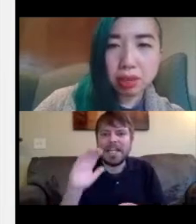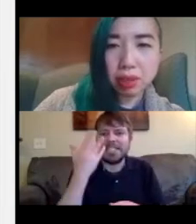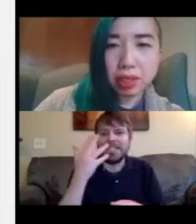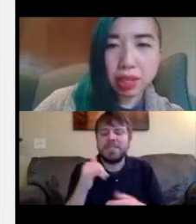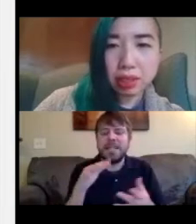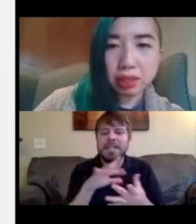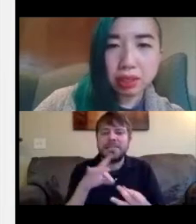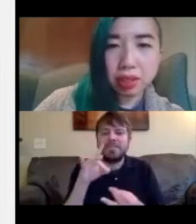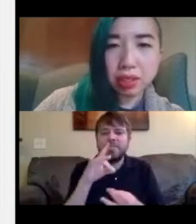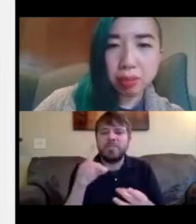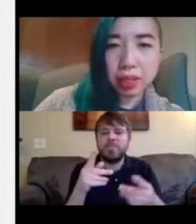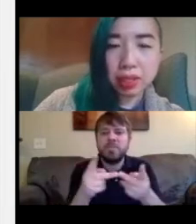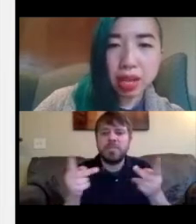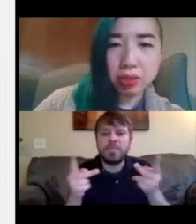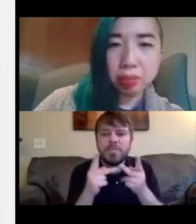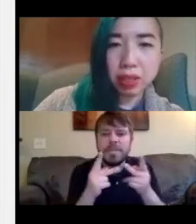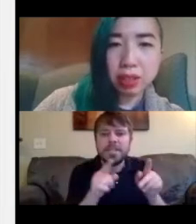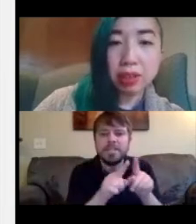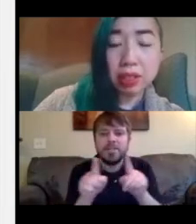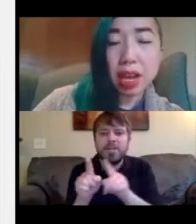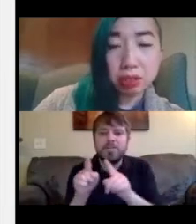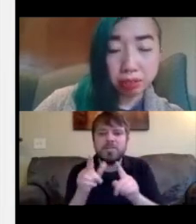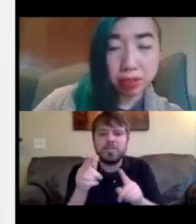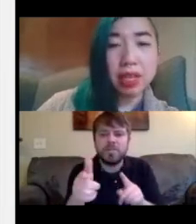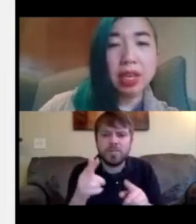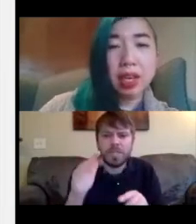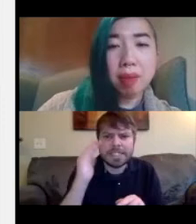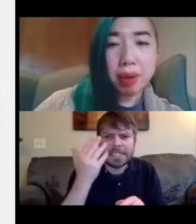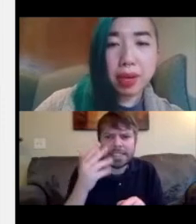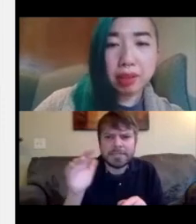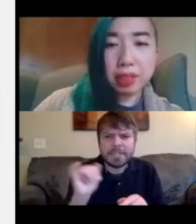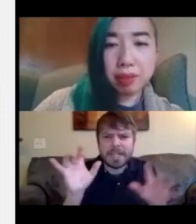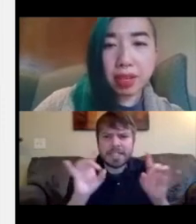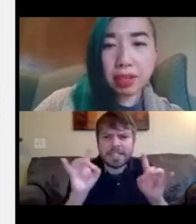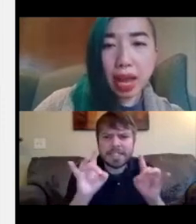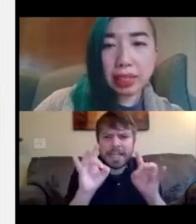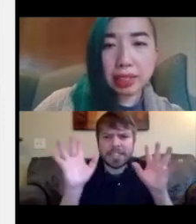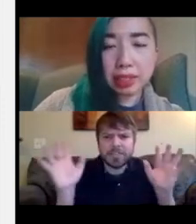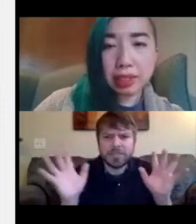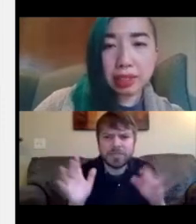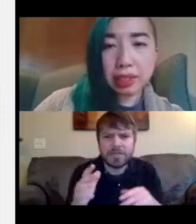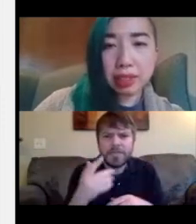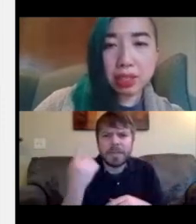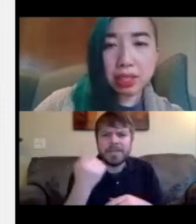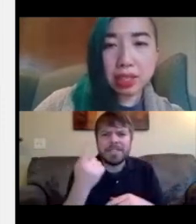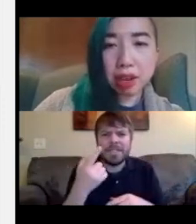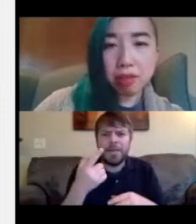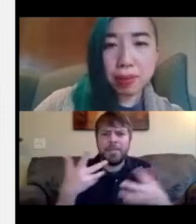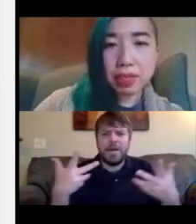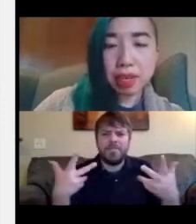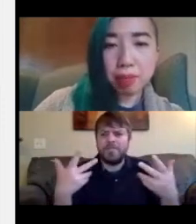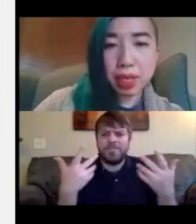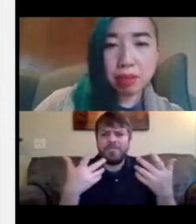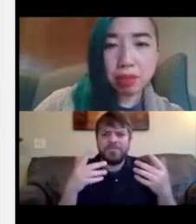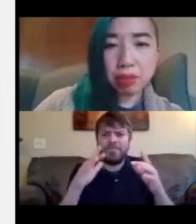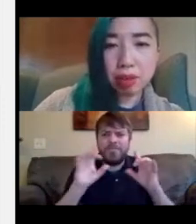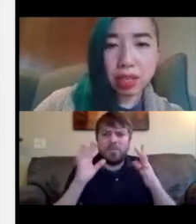while the others catastrophe by way of some fatal accident, such as death by stampede or drowning.